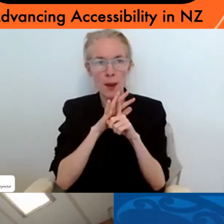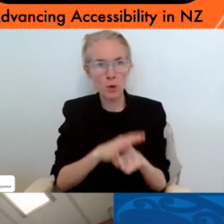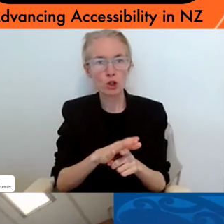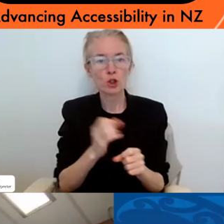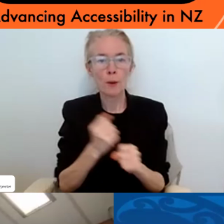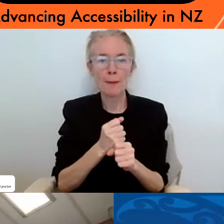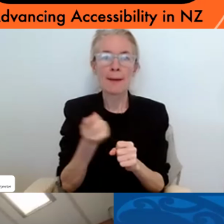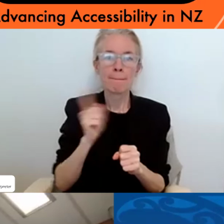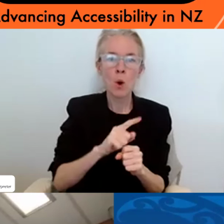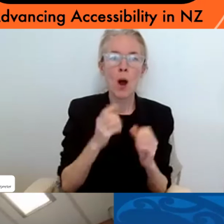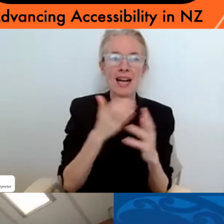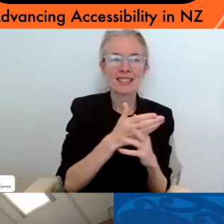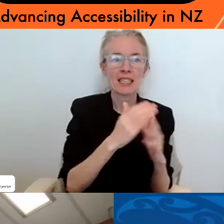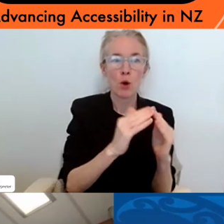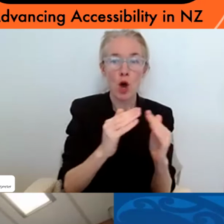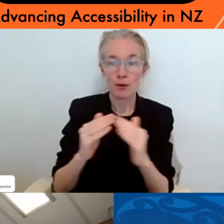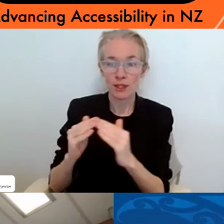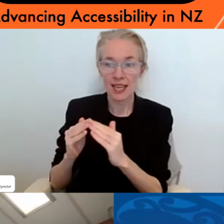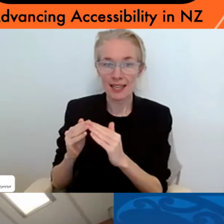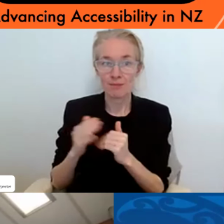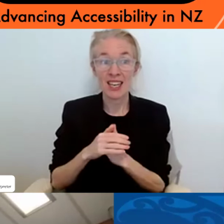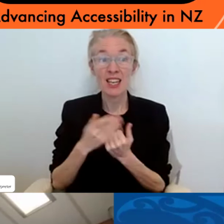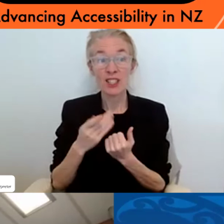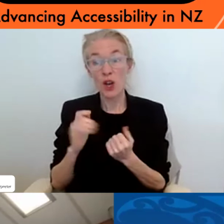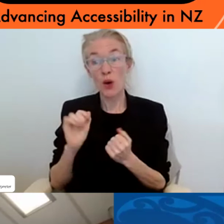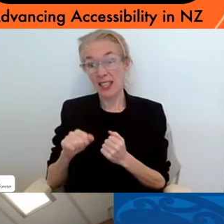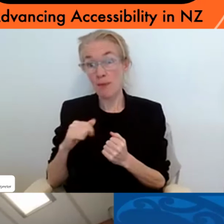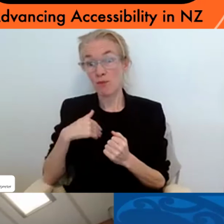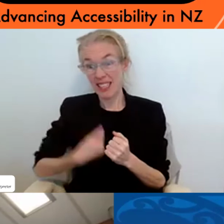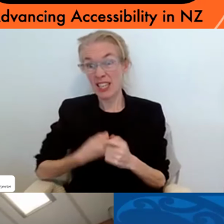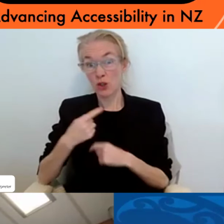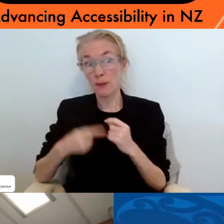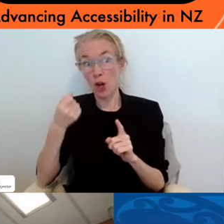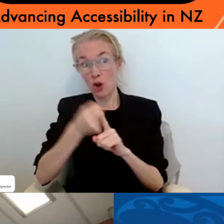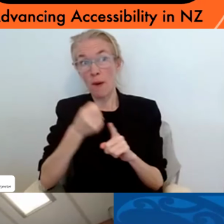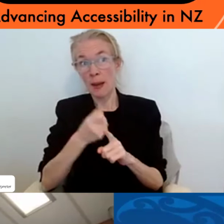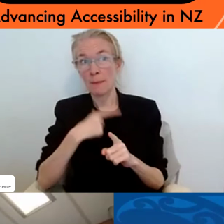be seeing it with this current coalition. Previously we had that